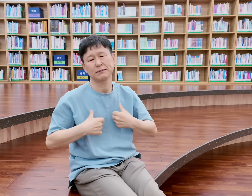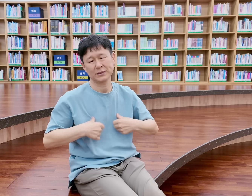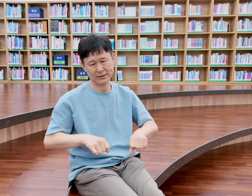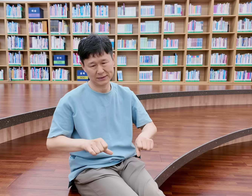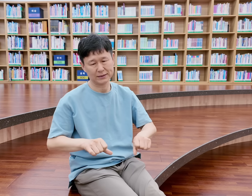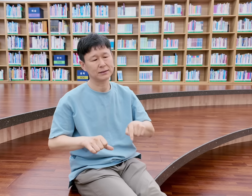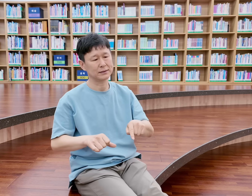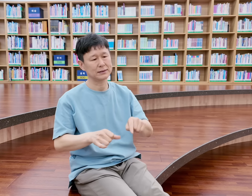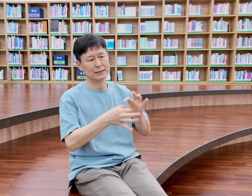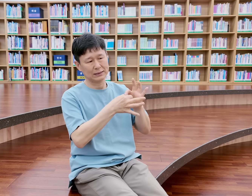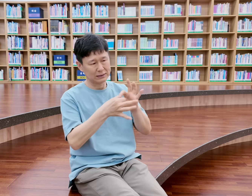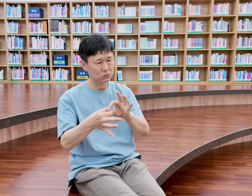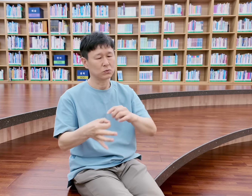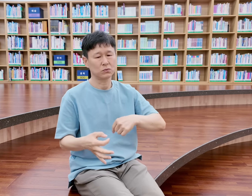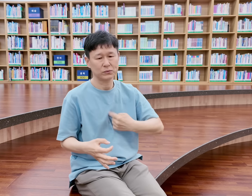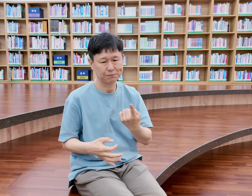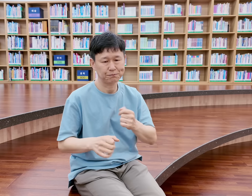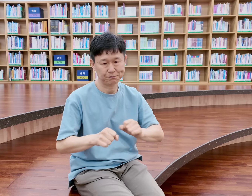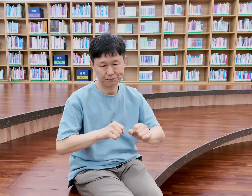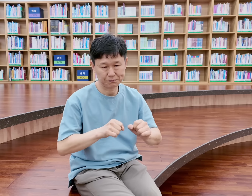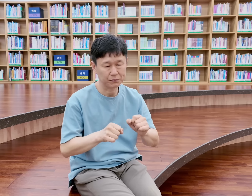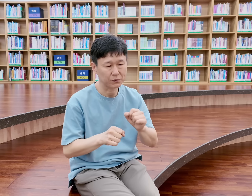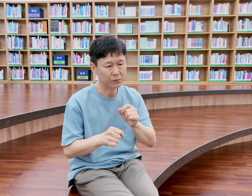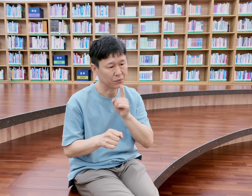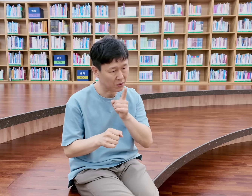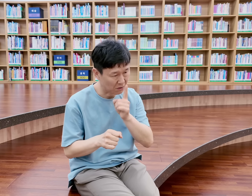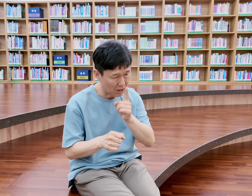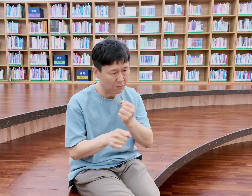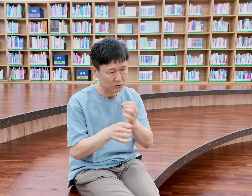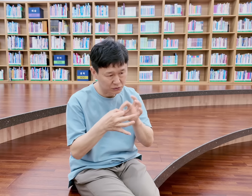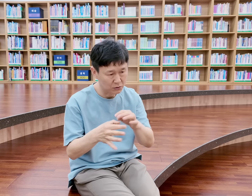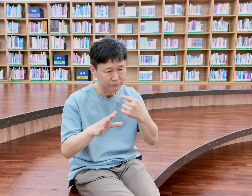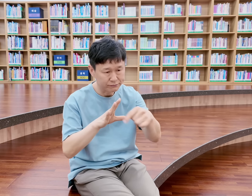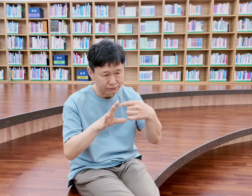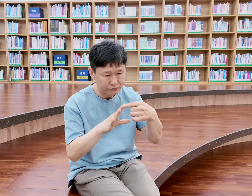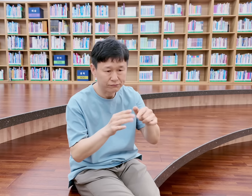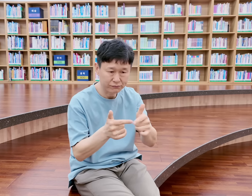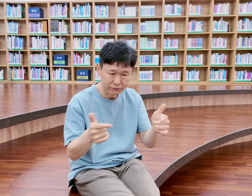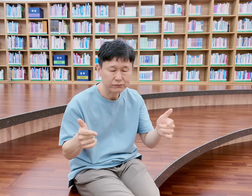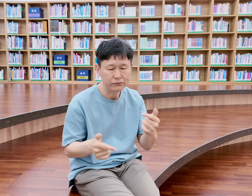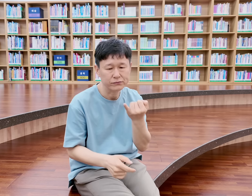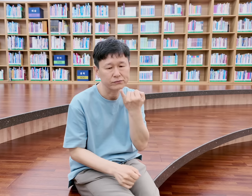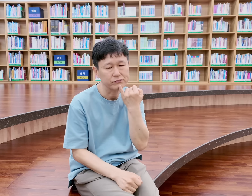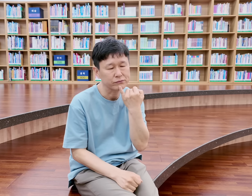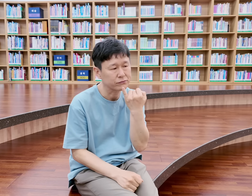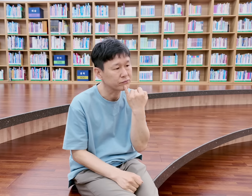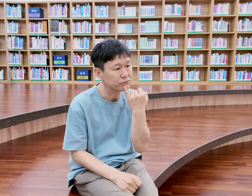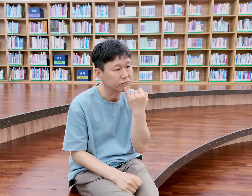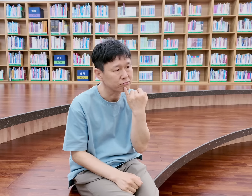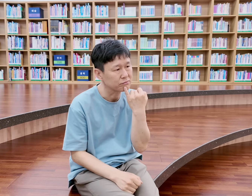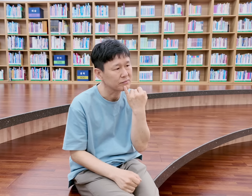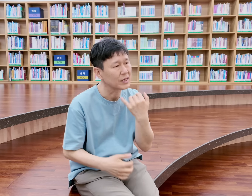but in the end, I gave up and was handling communication on my own. We carry out work by communicating verbally or sending and receiving emails.